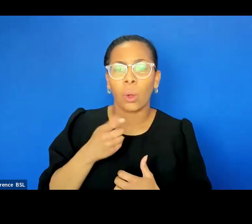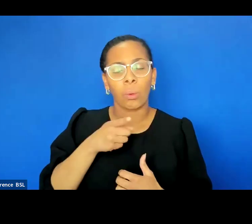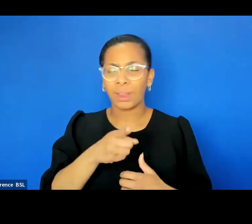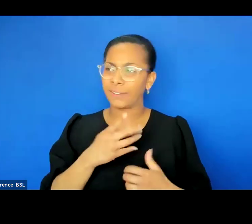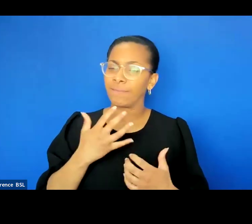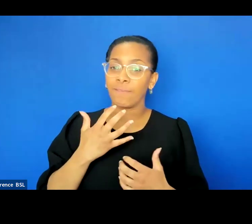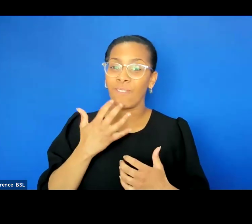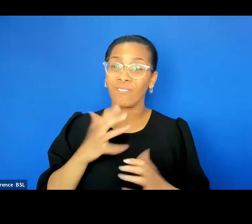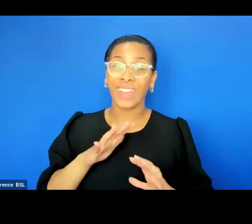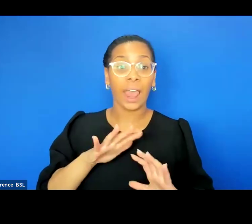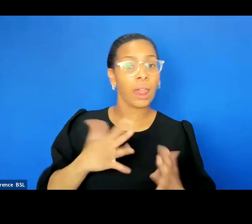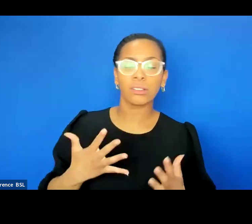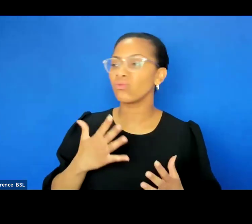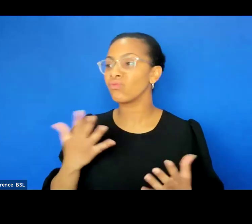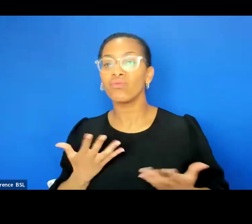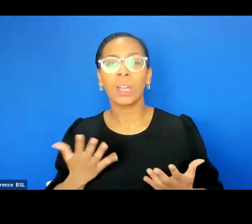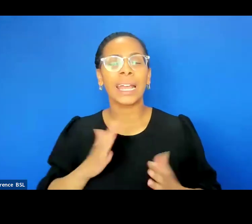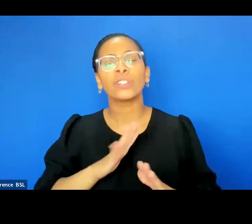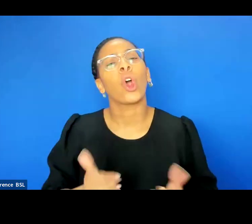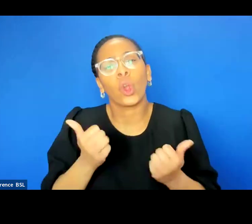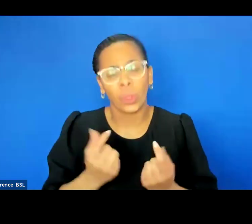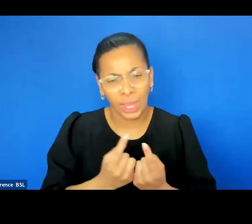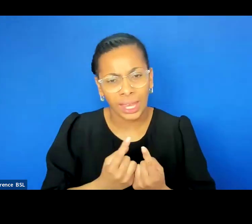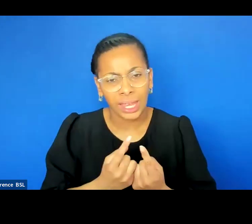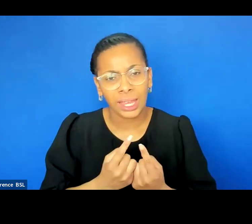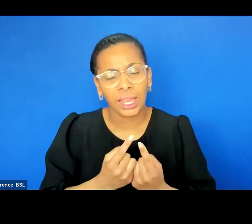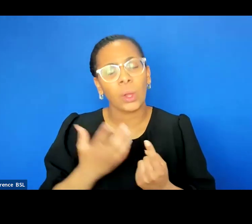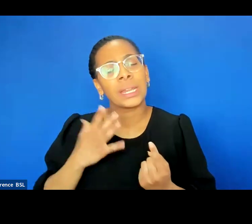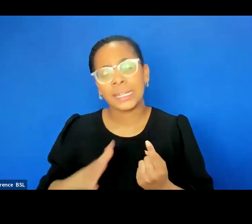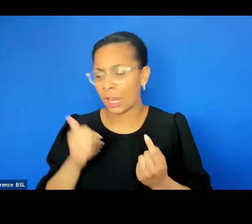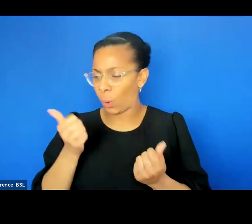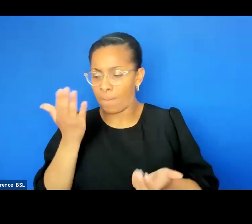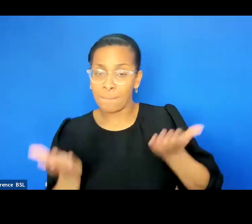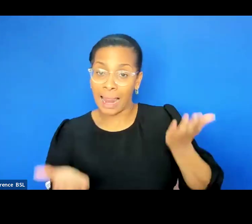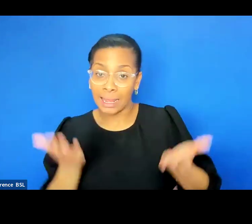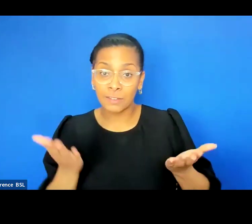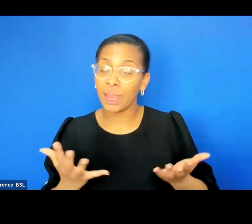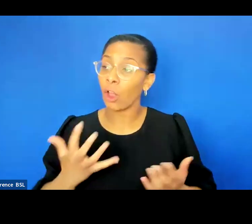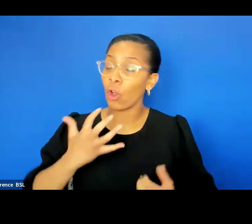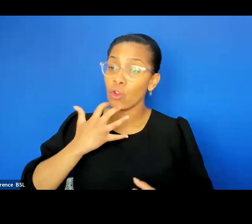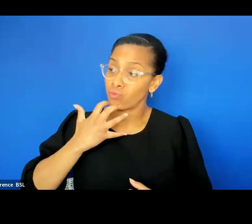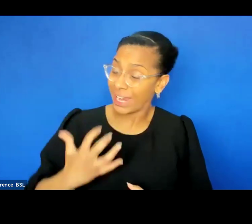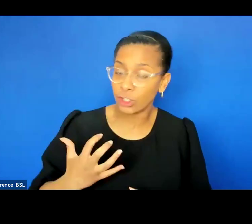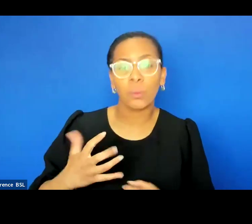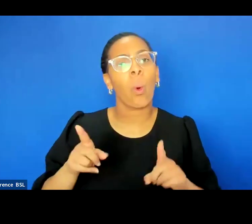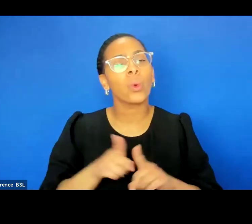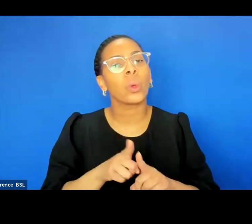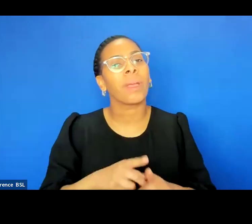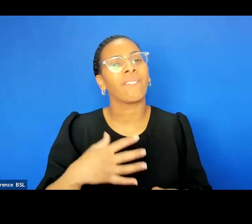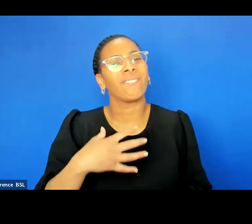necessarily a good idea. So we want to try and find a balance of being courageous as well as being fearful, because it can lead you to